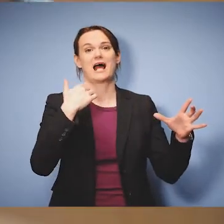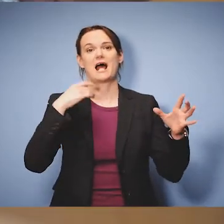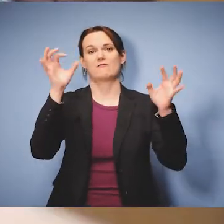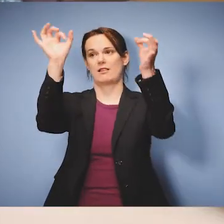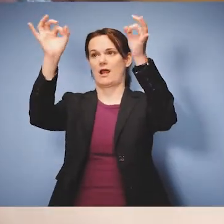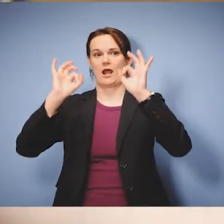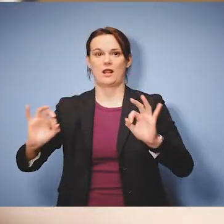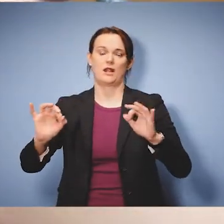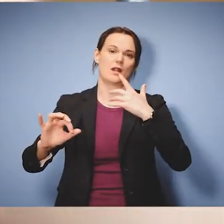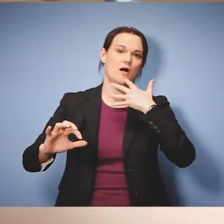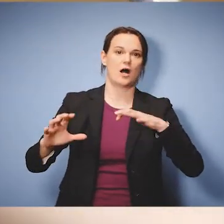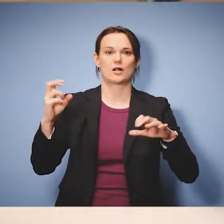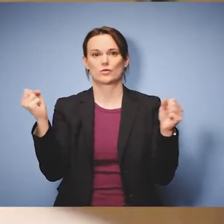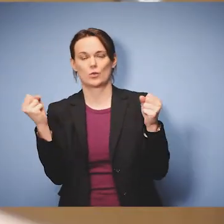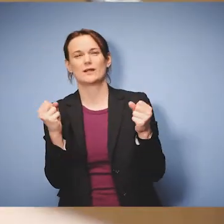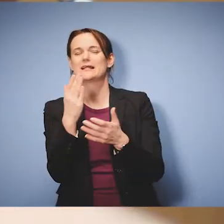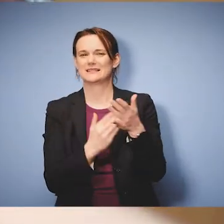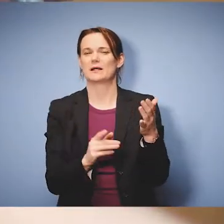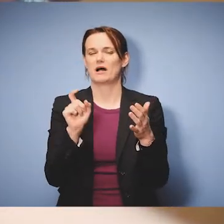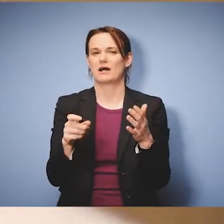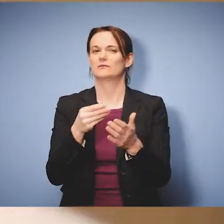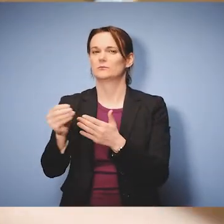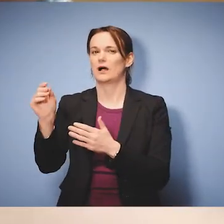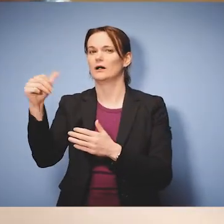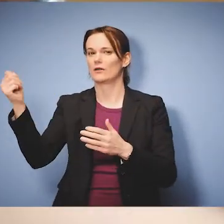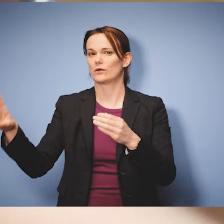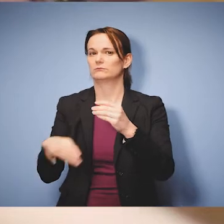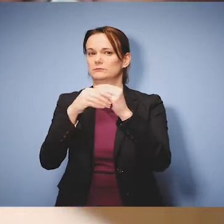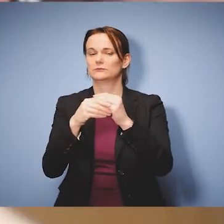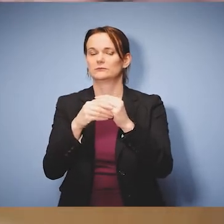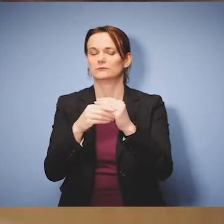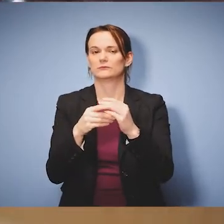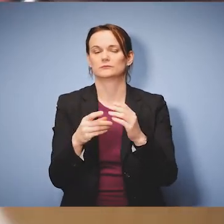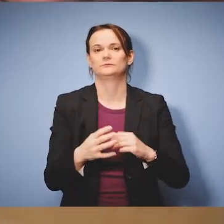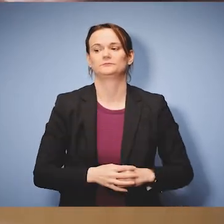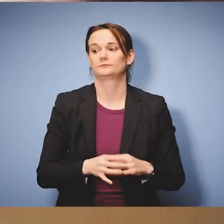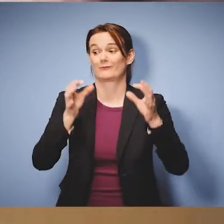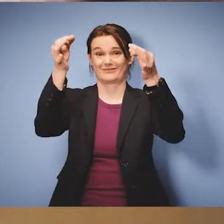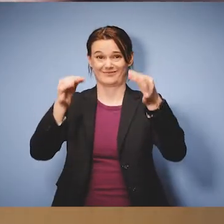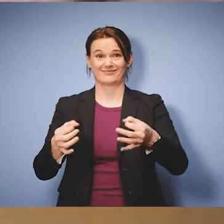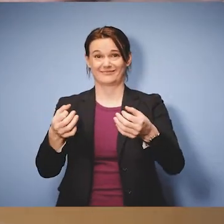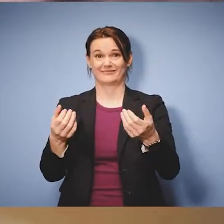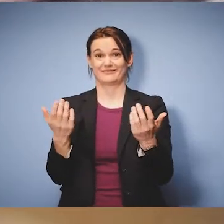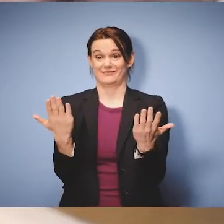Some faucets that you purchase you have to put your own supply lines to it, but these were pre-built. And the other good thing about these faucets,